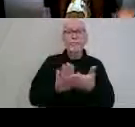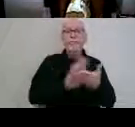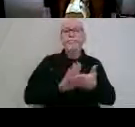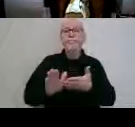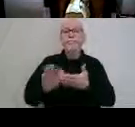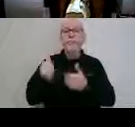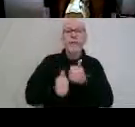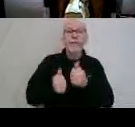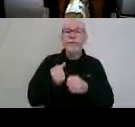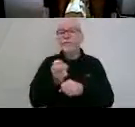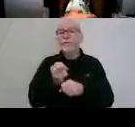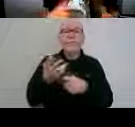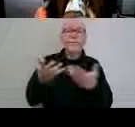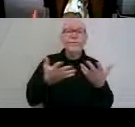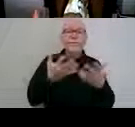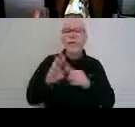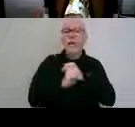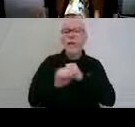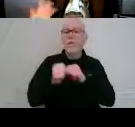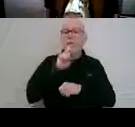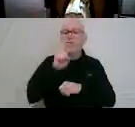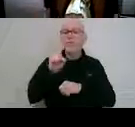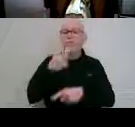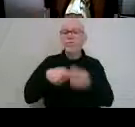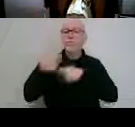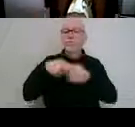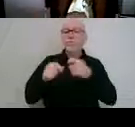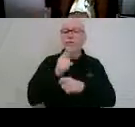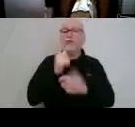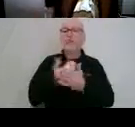on the ads to make sure that their newer things are getting eyeballs.